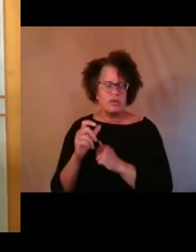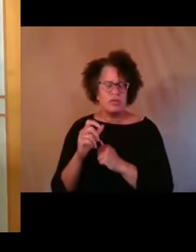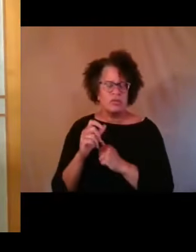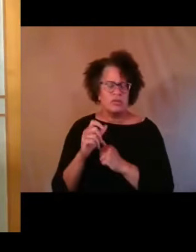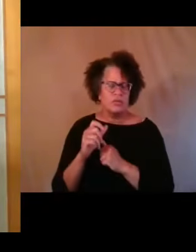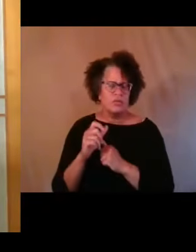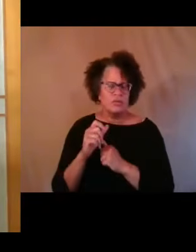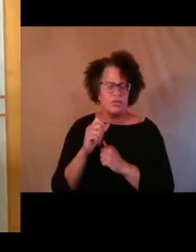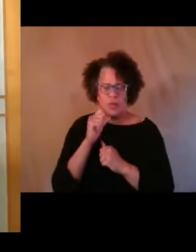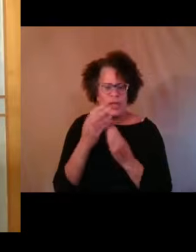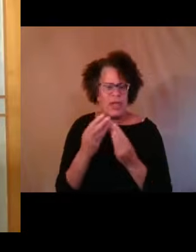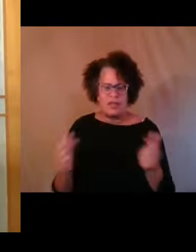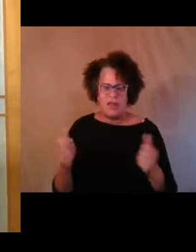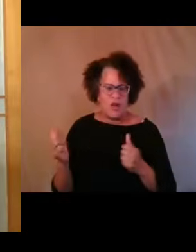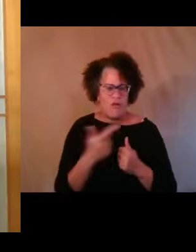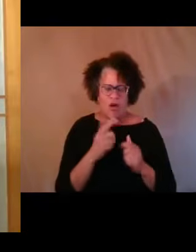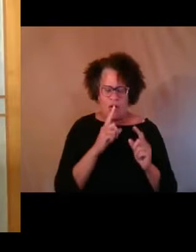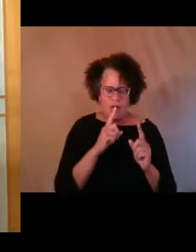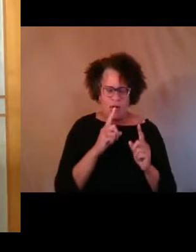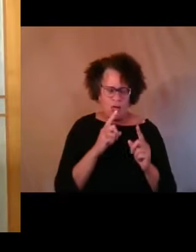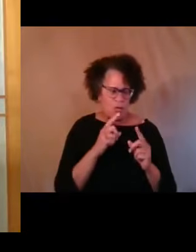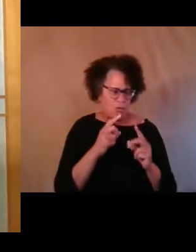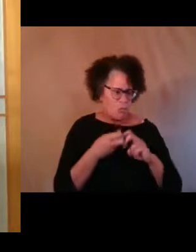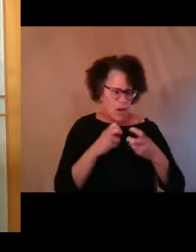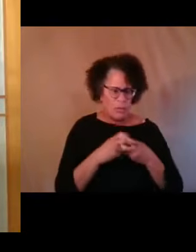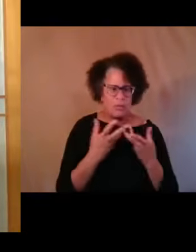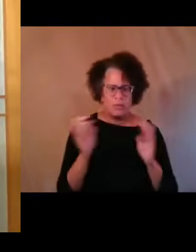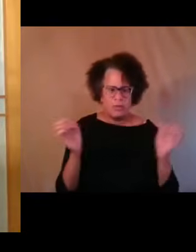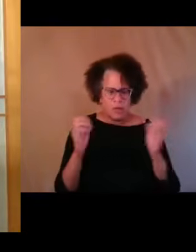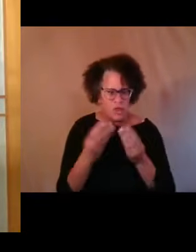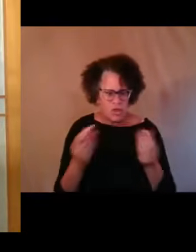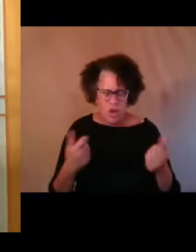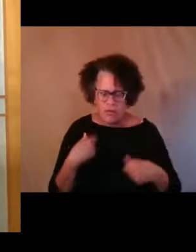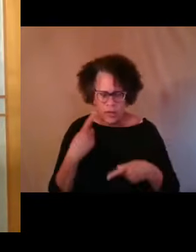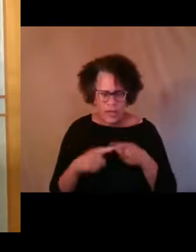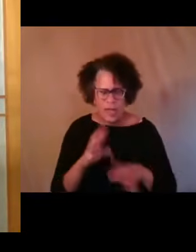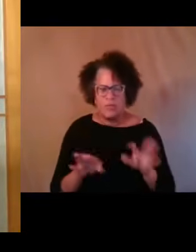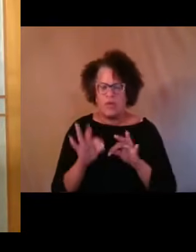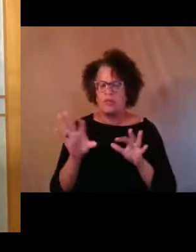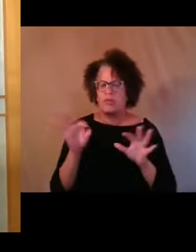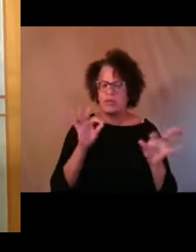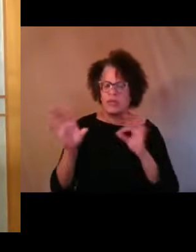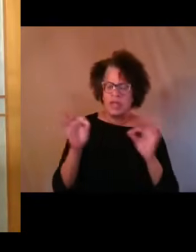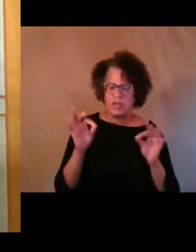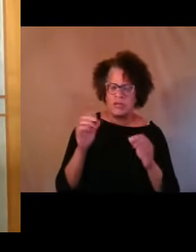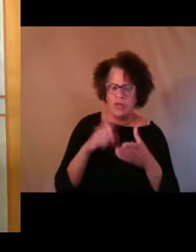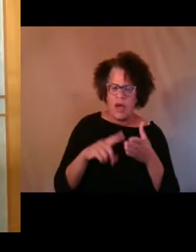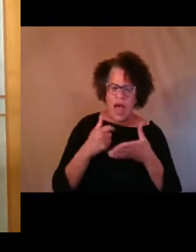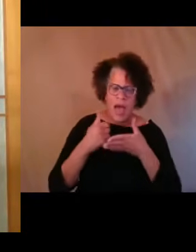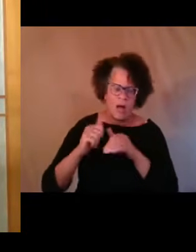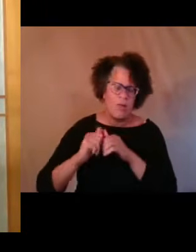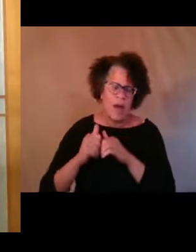We cannot respond to every single emergency. We need to be selective of what we can do. We treat the impossible